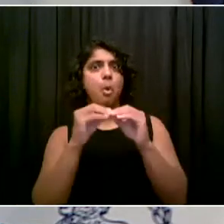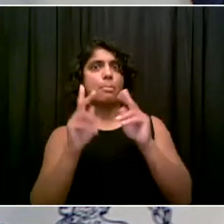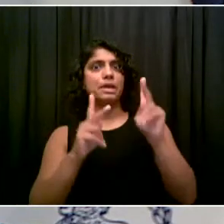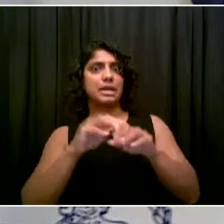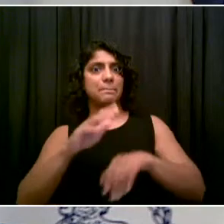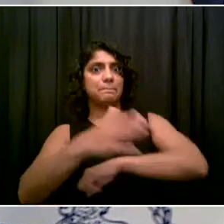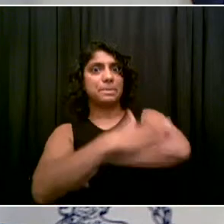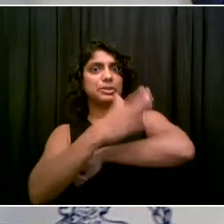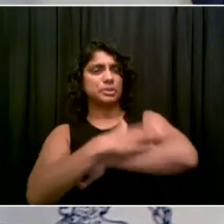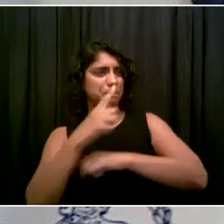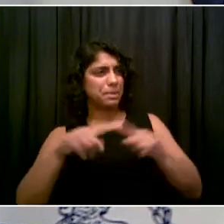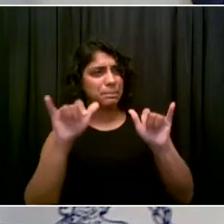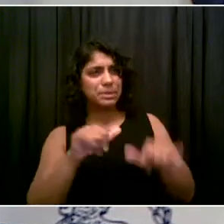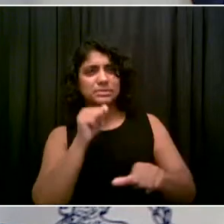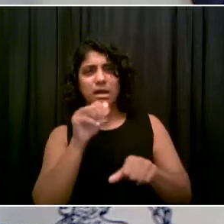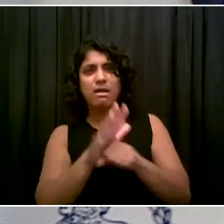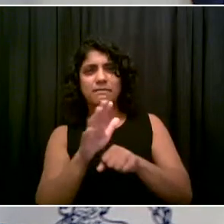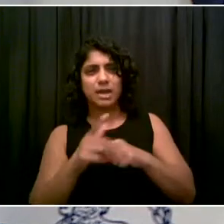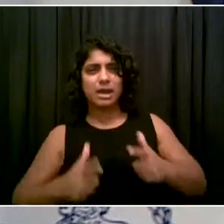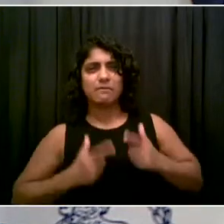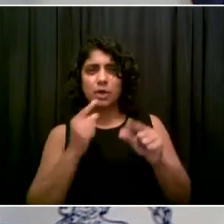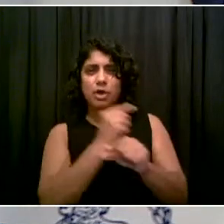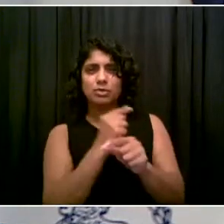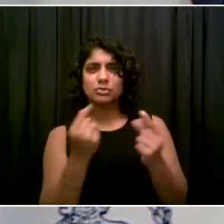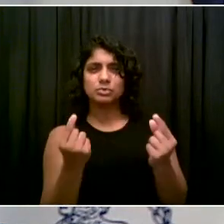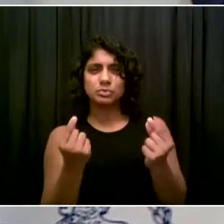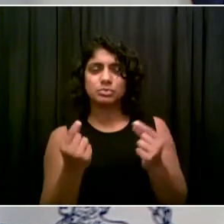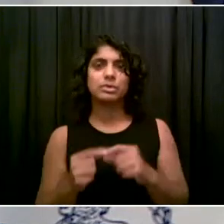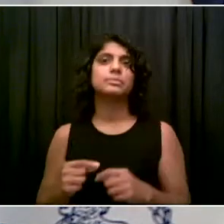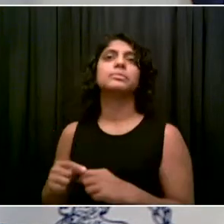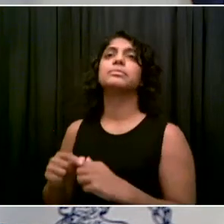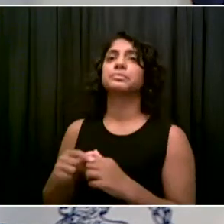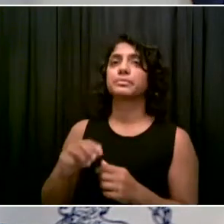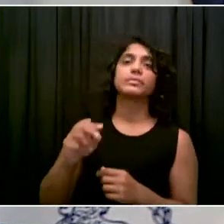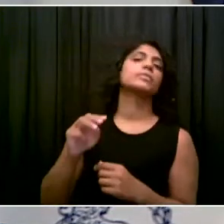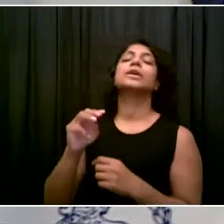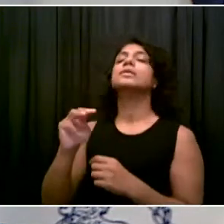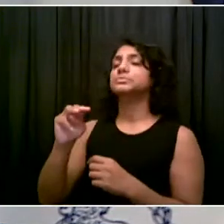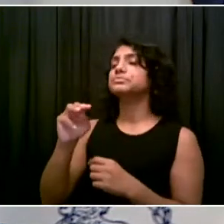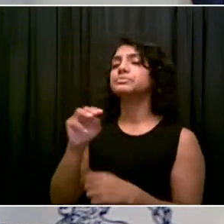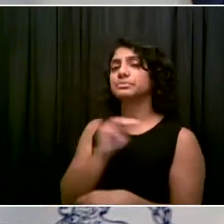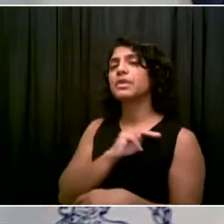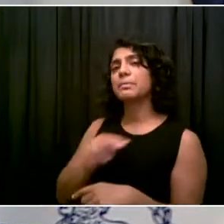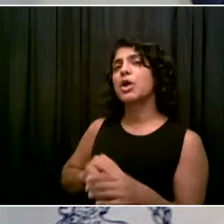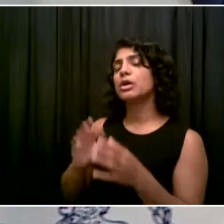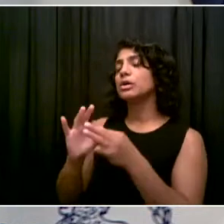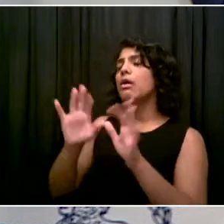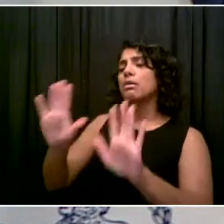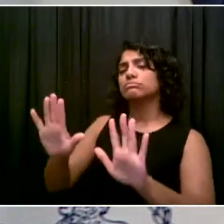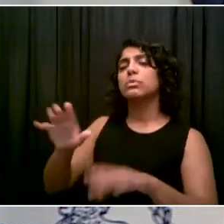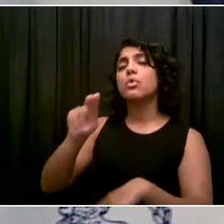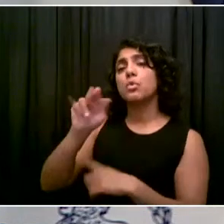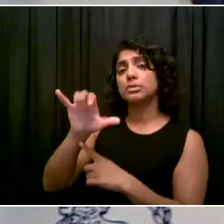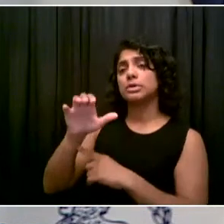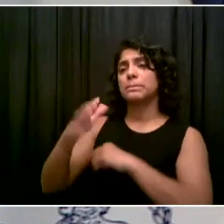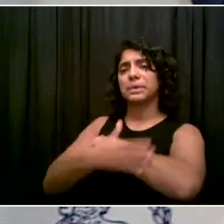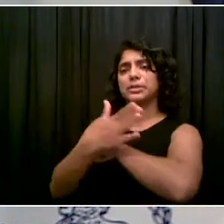SHORTAGE AND IS THERE A CONCERN? BEACHES ARE